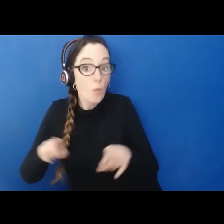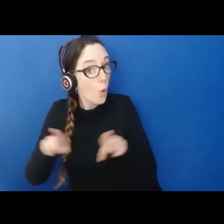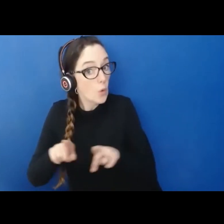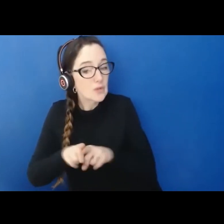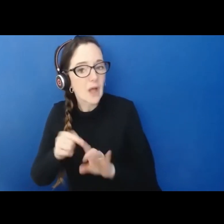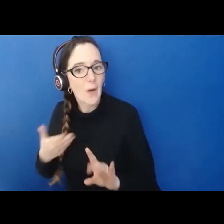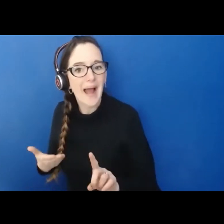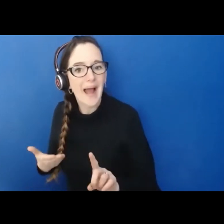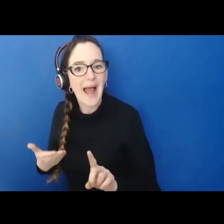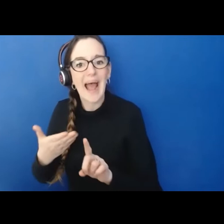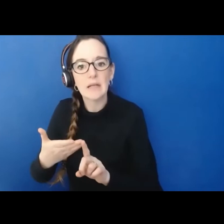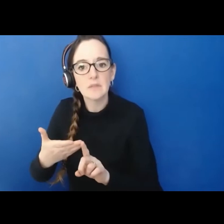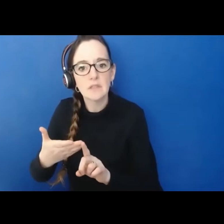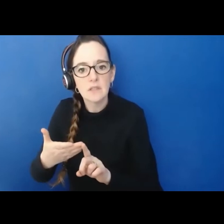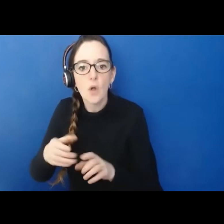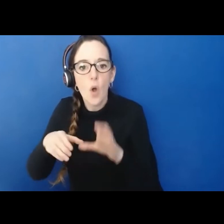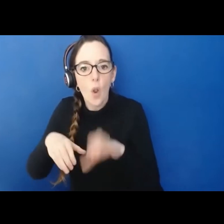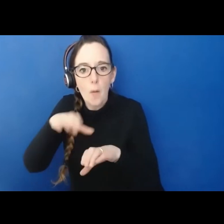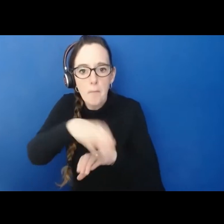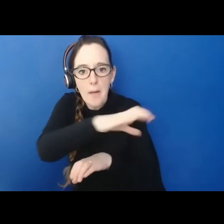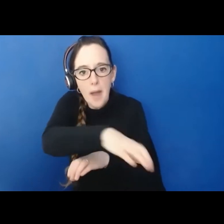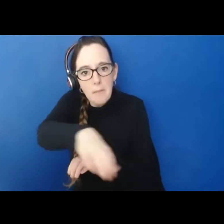about resources differently across the art world.